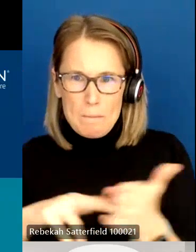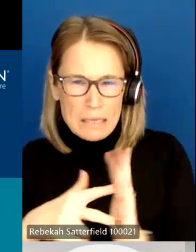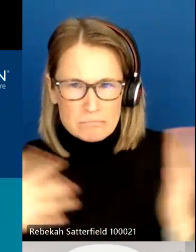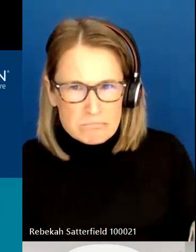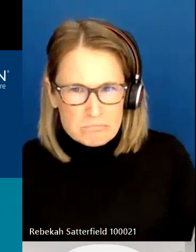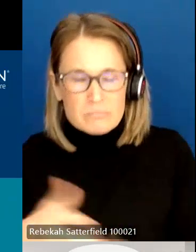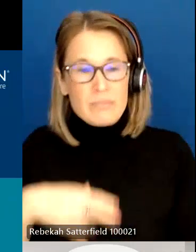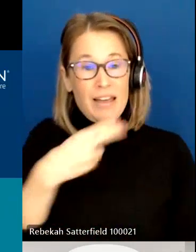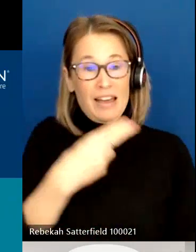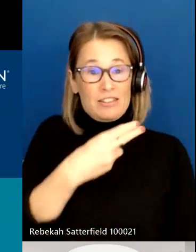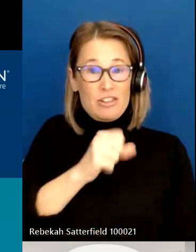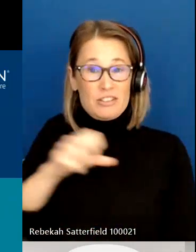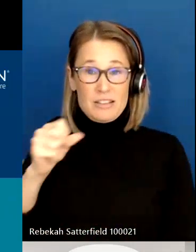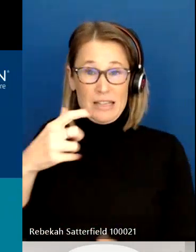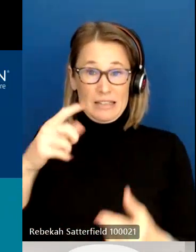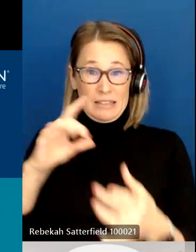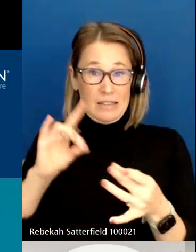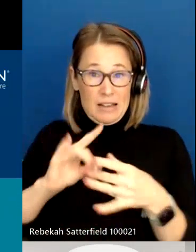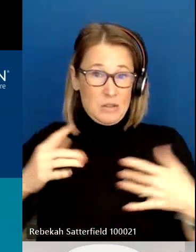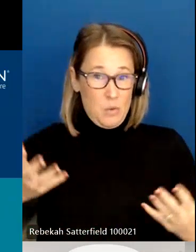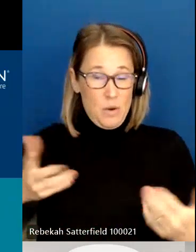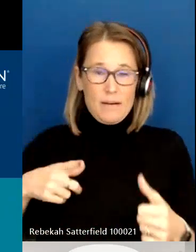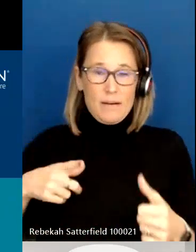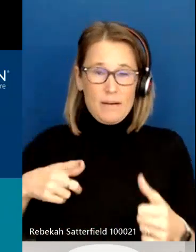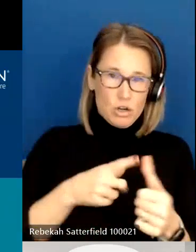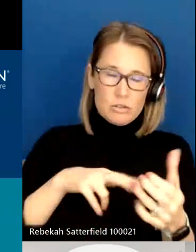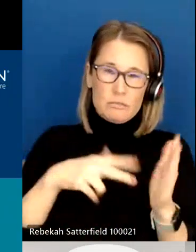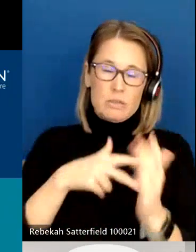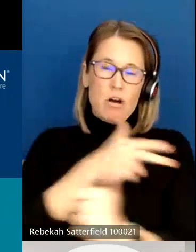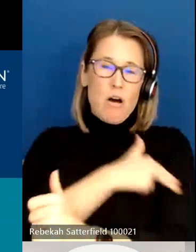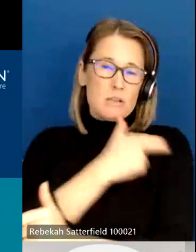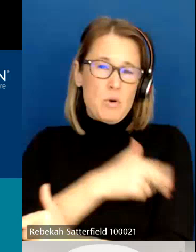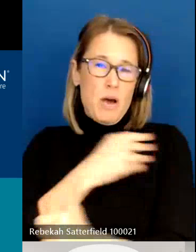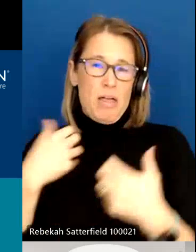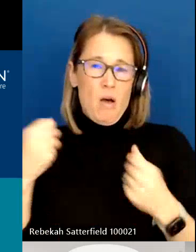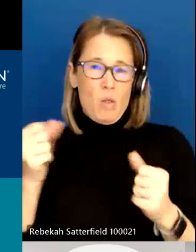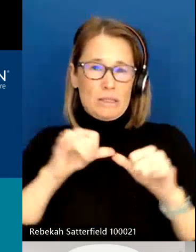the first thing that it means is that a hospital and health system has an obligation on the front